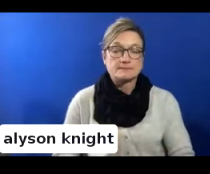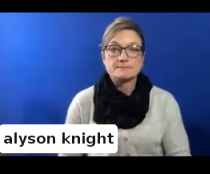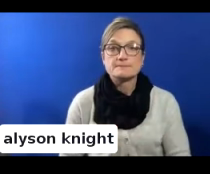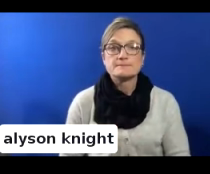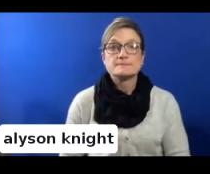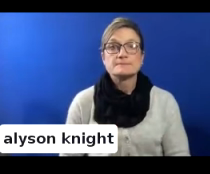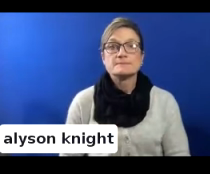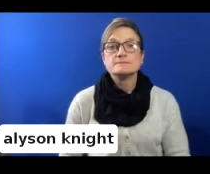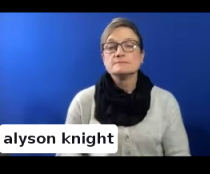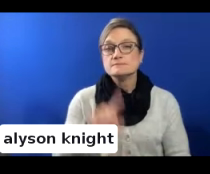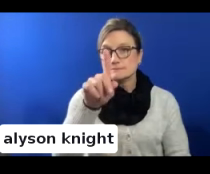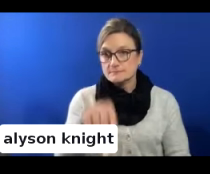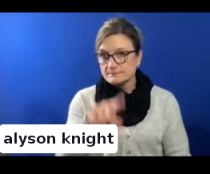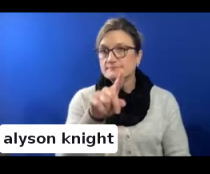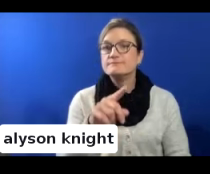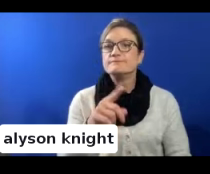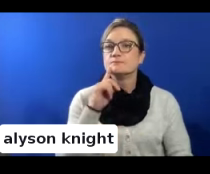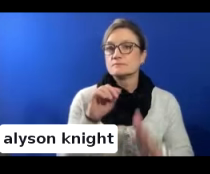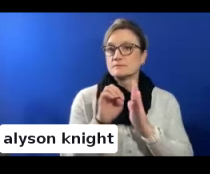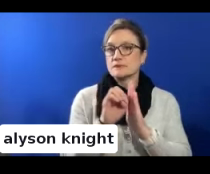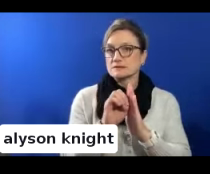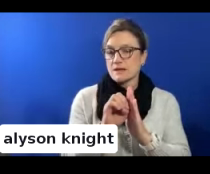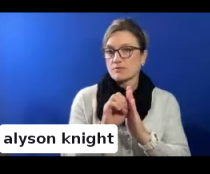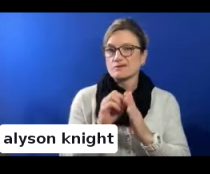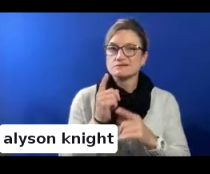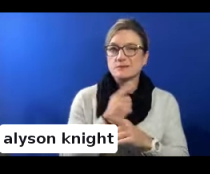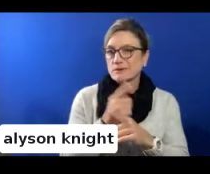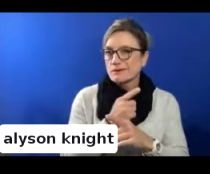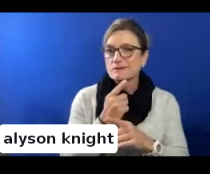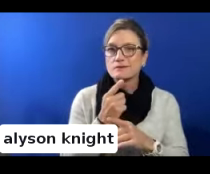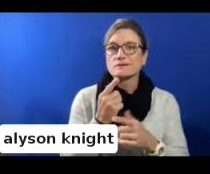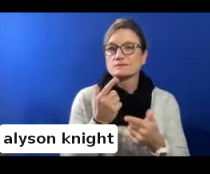This is an example of a typical hypothetical itemized